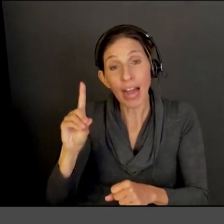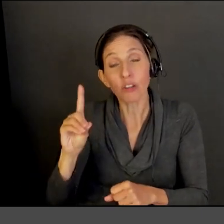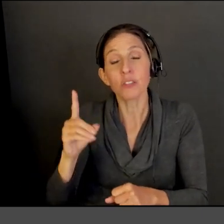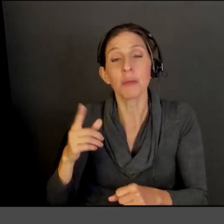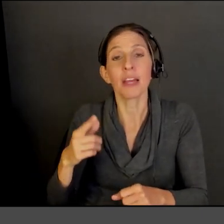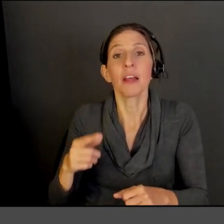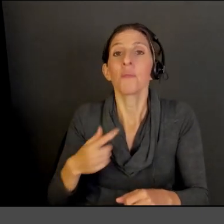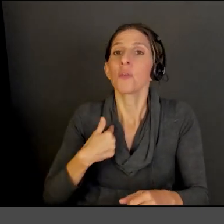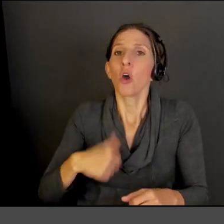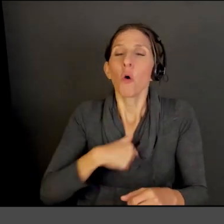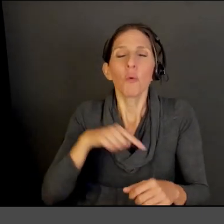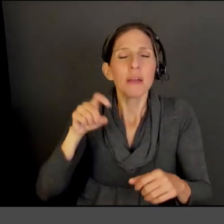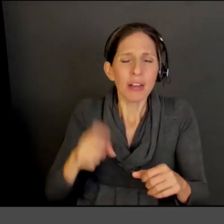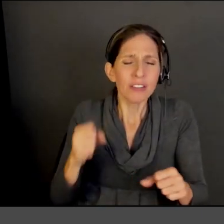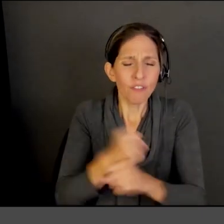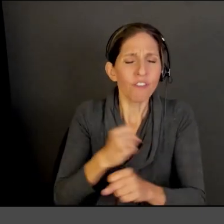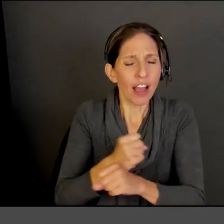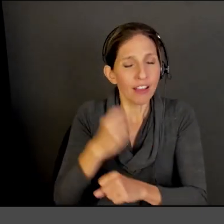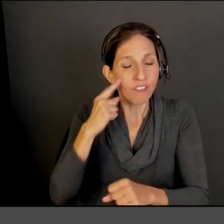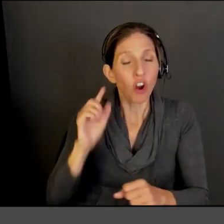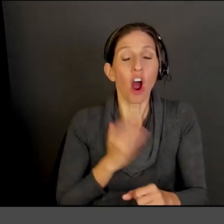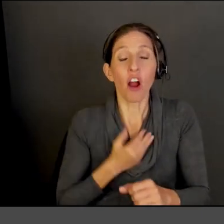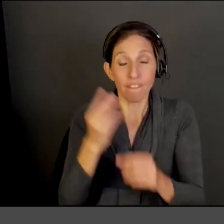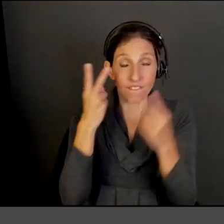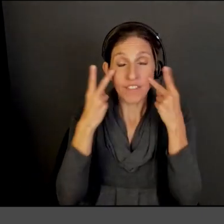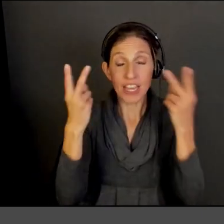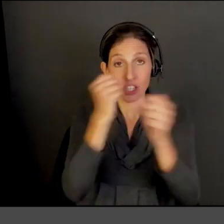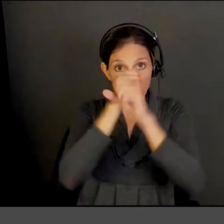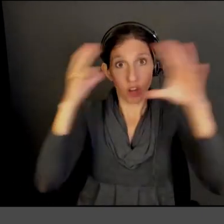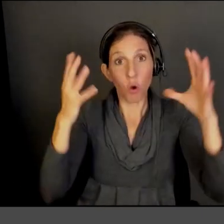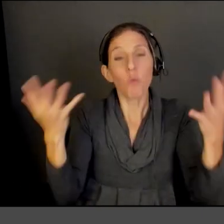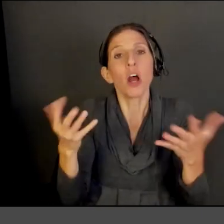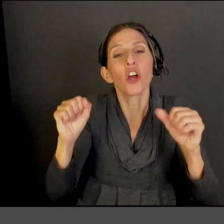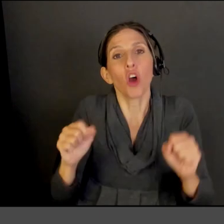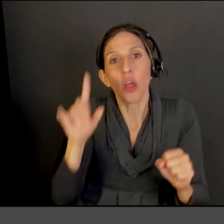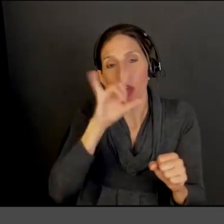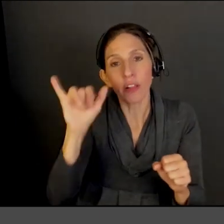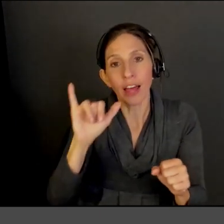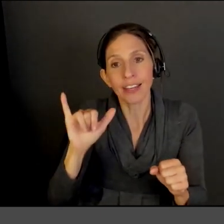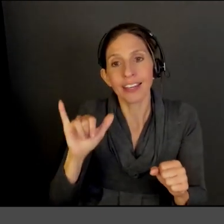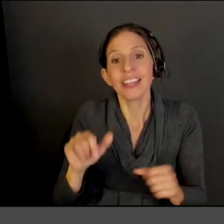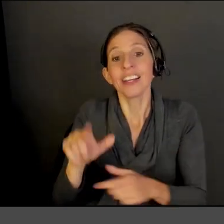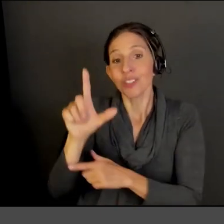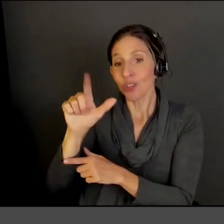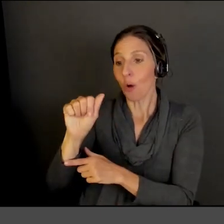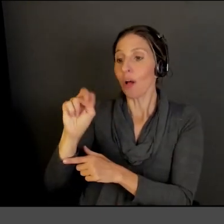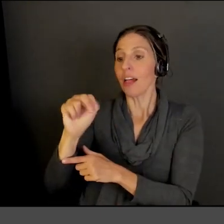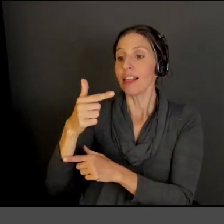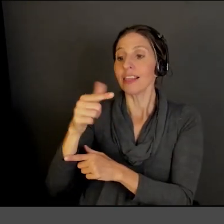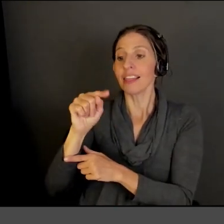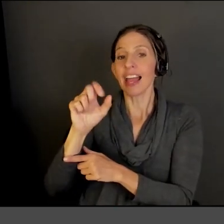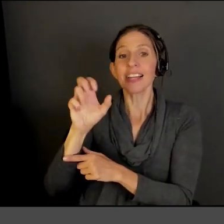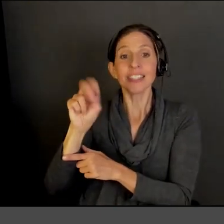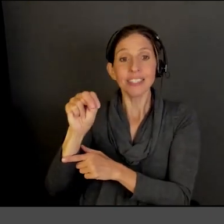SO AGAIN, I GO TO LENGTHS TO USE AMERICA WAS NEVER AMERICA TO ME, BUT MY GOD, ONE DAY IT WILL BE.